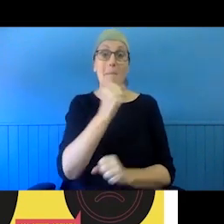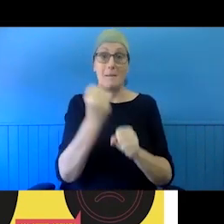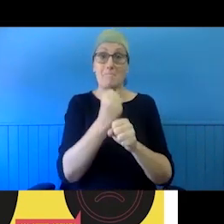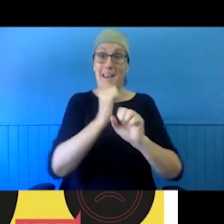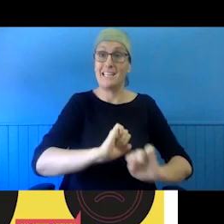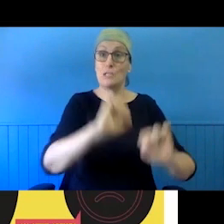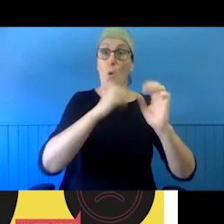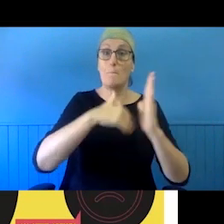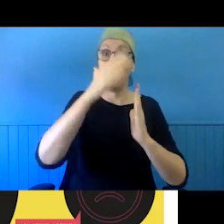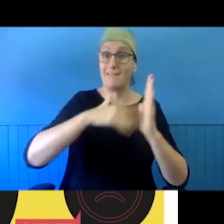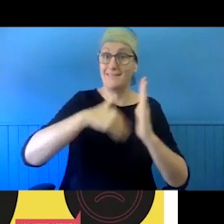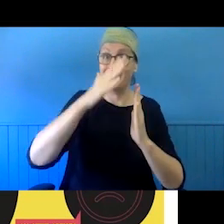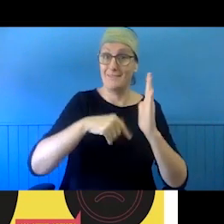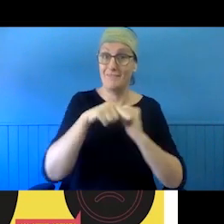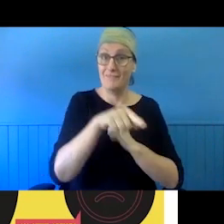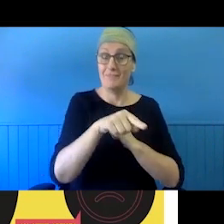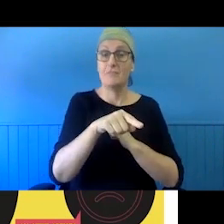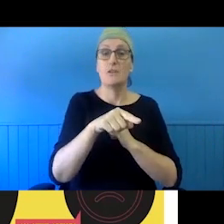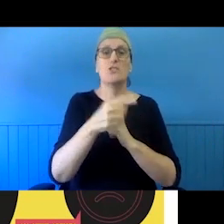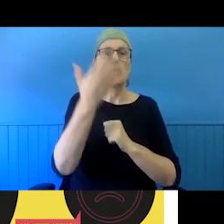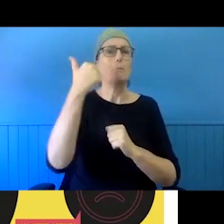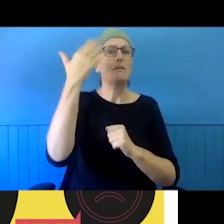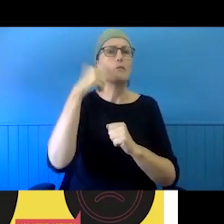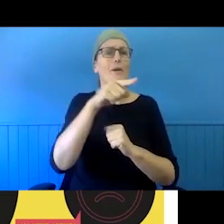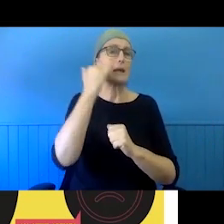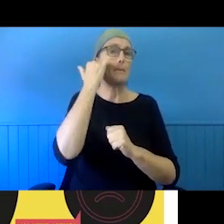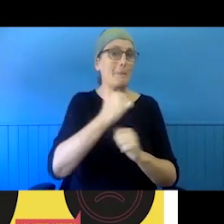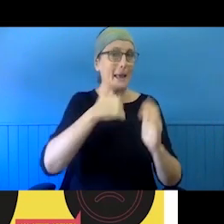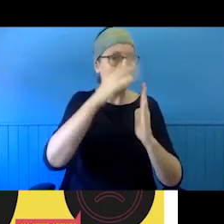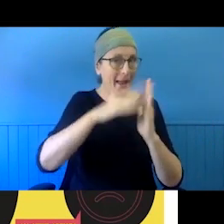developing his paint. Originally he did a black paint, then black 2.0.